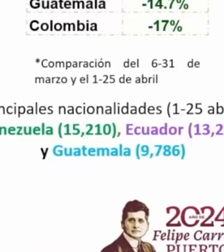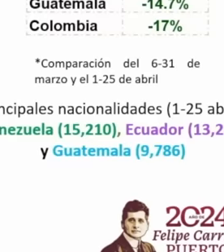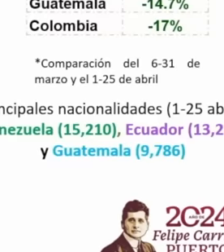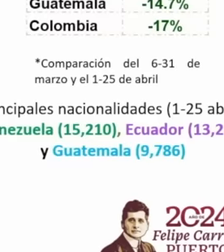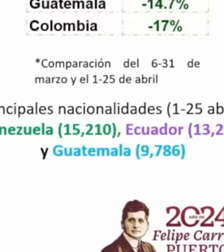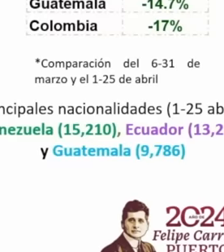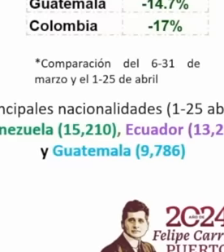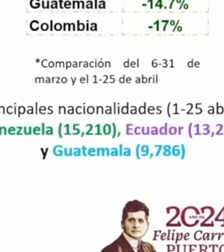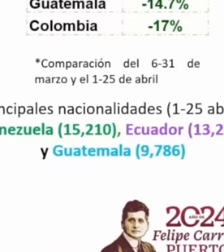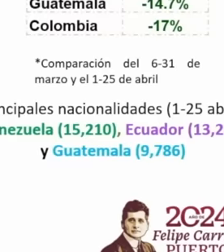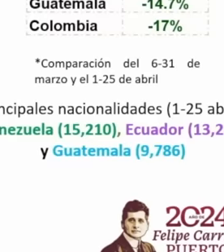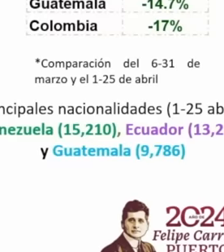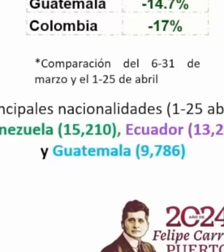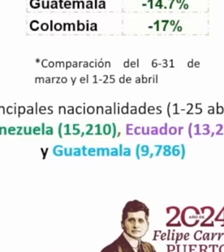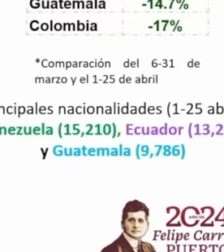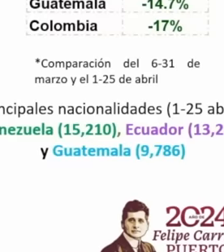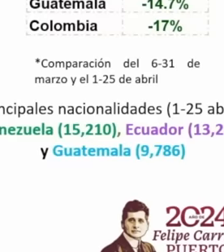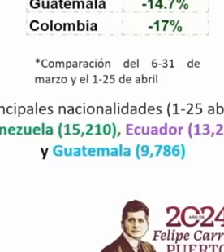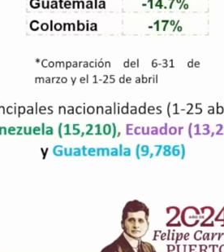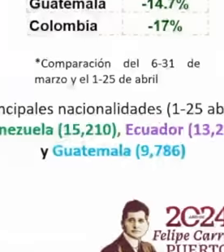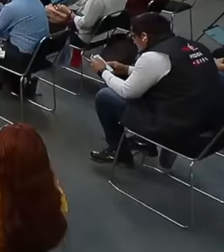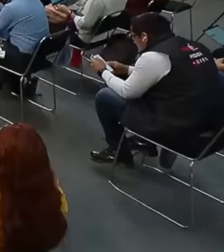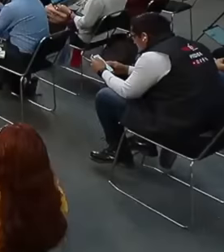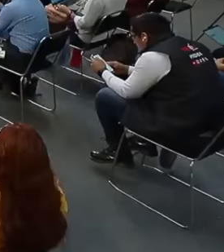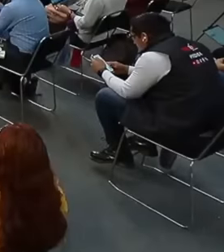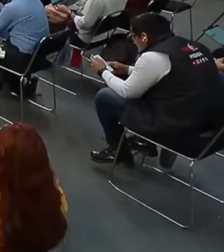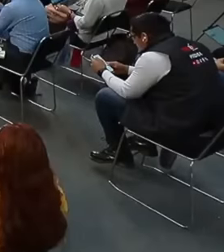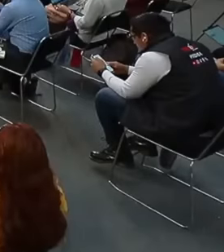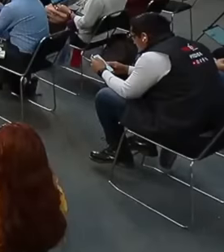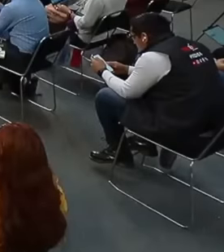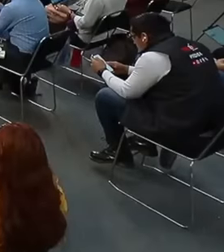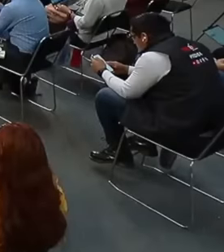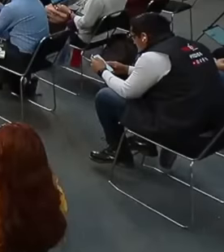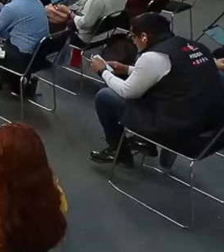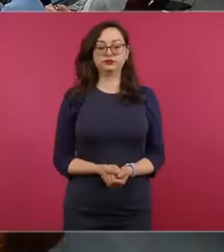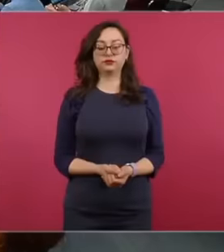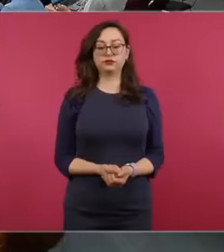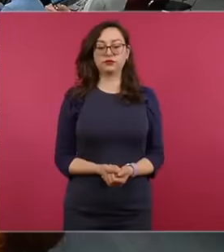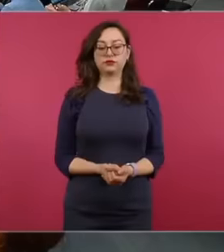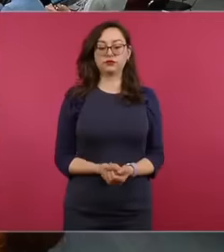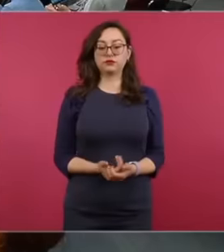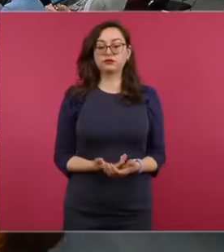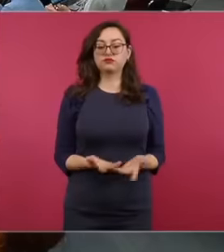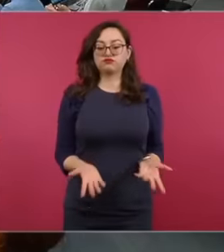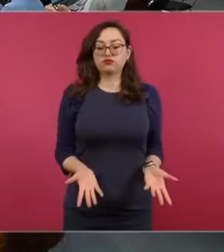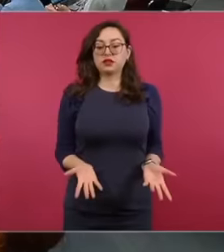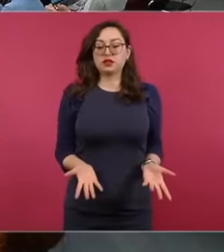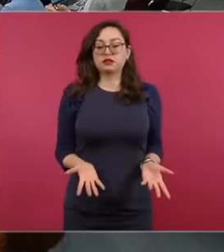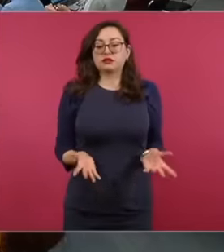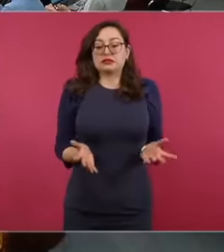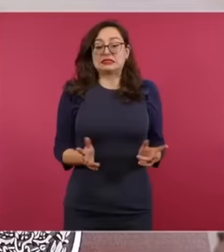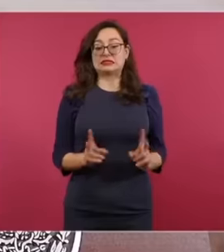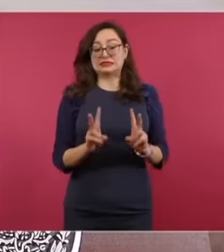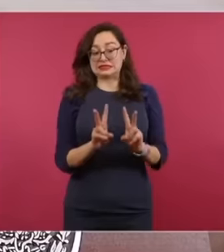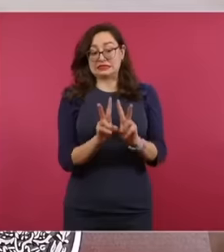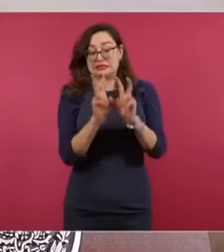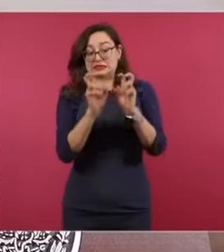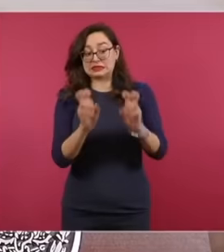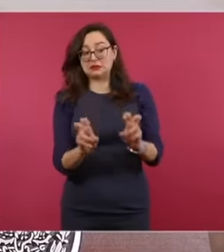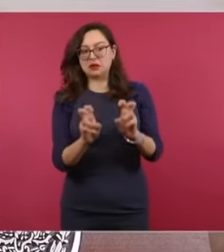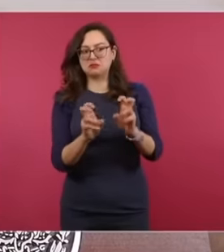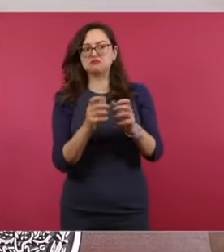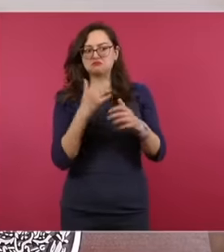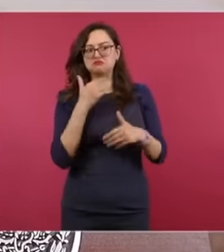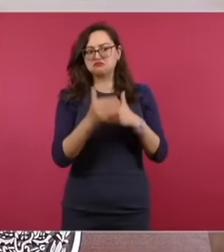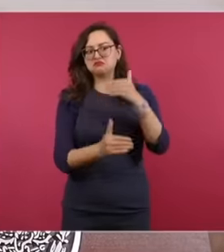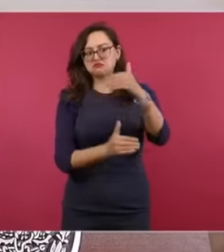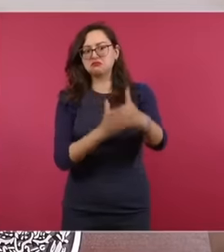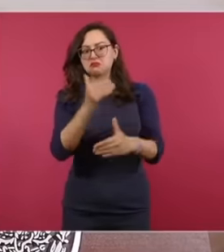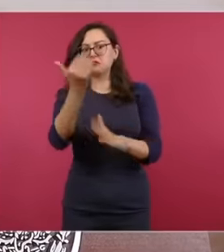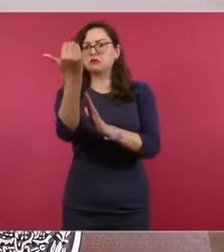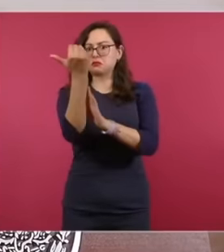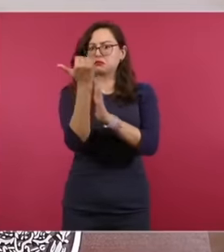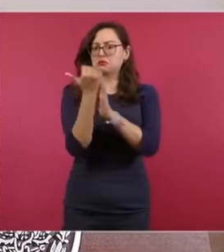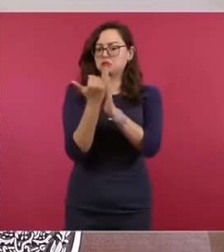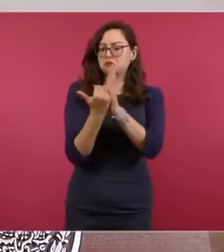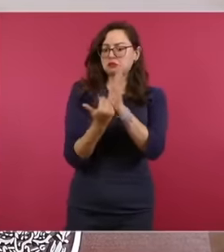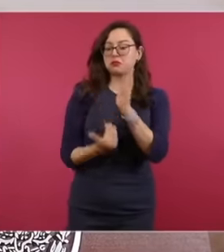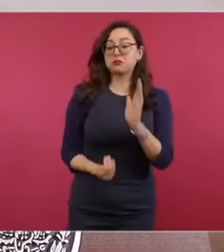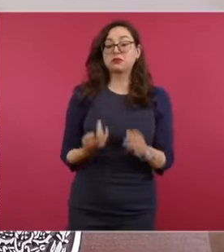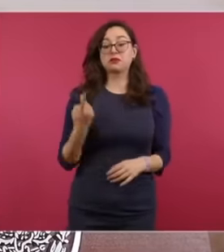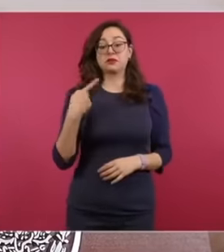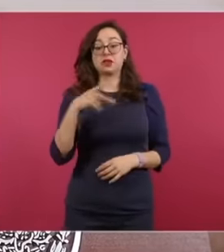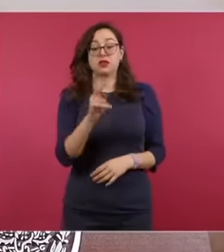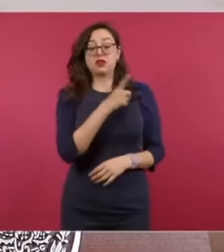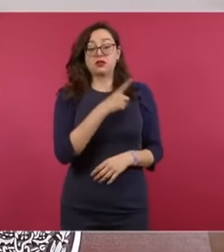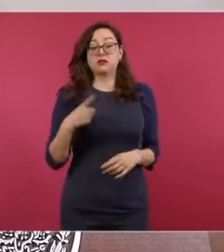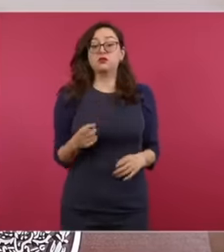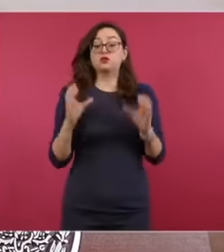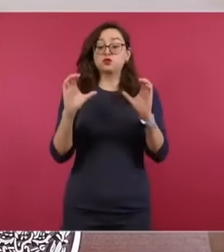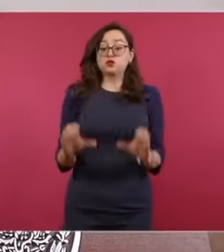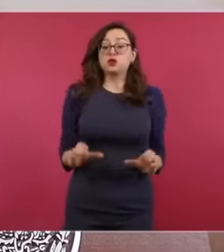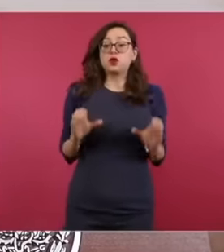in the presidential campaign, from there I'm just listening Well, but the